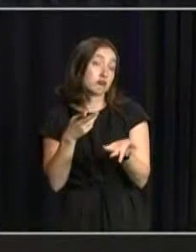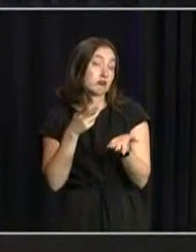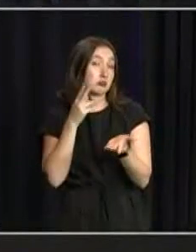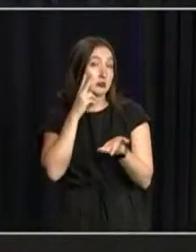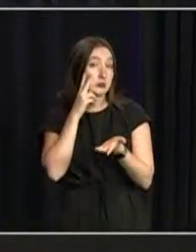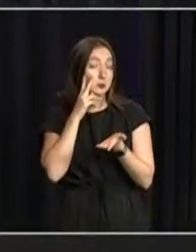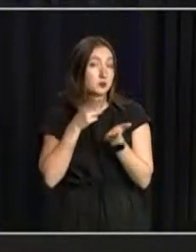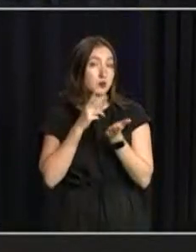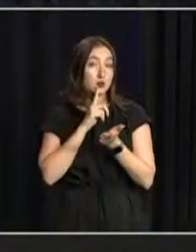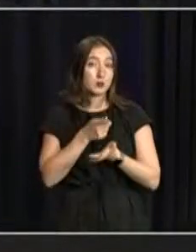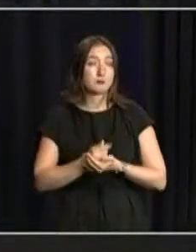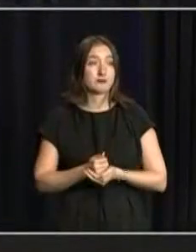OK, that's it. Thanks, Jill.